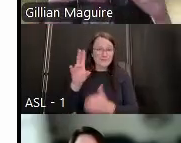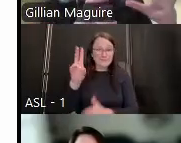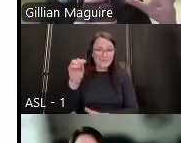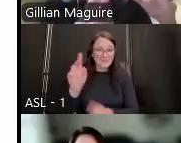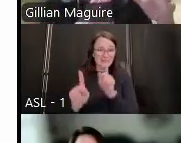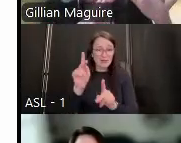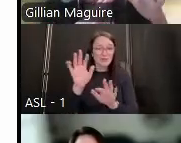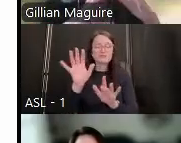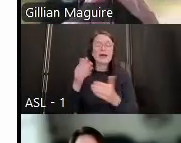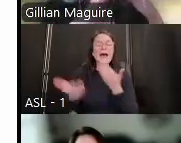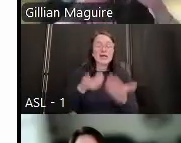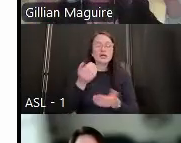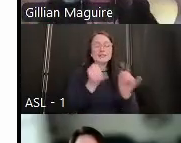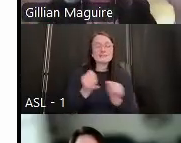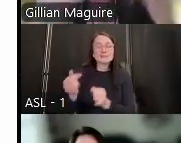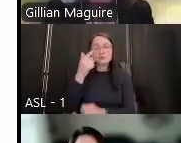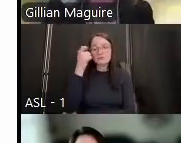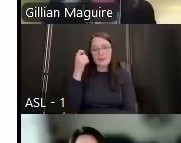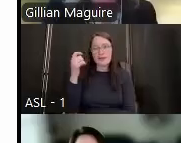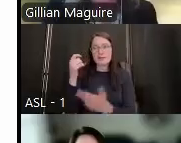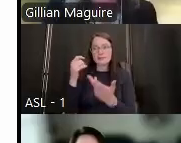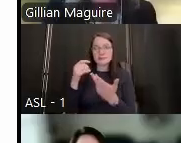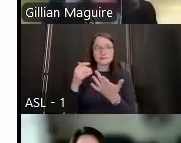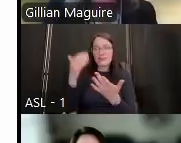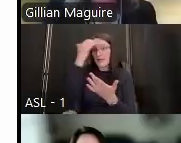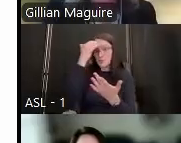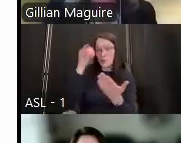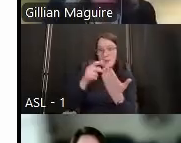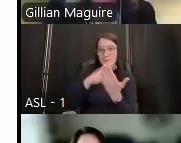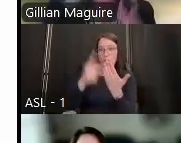Microsoft actually a very large reach in terms of this program to other supplier companies.